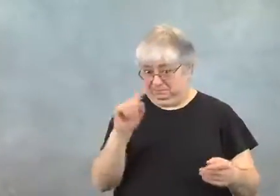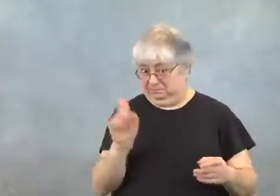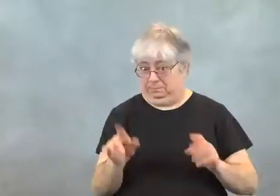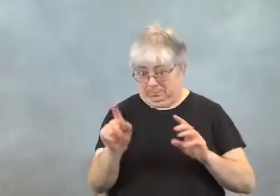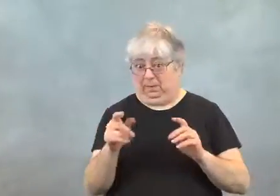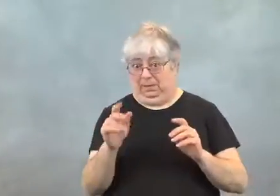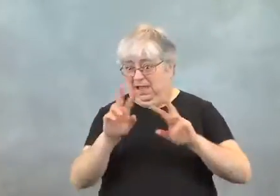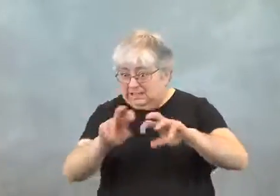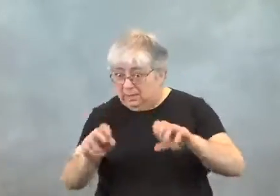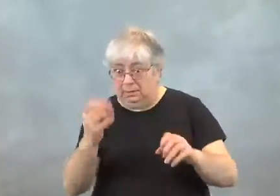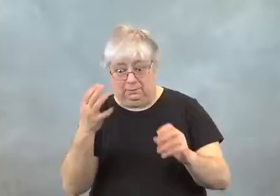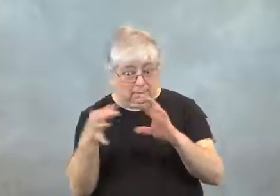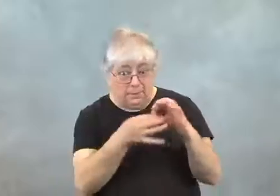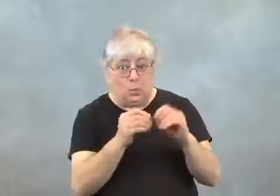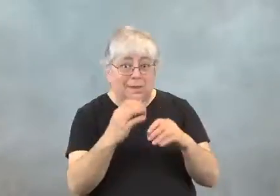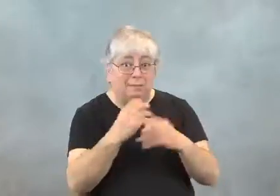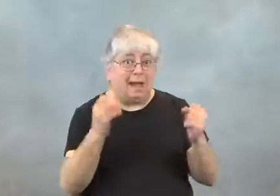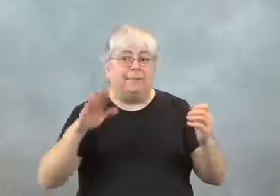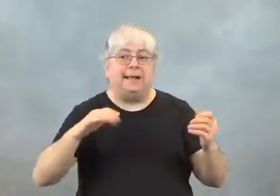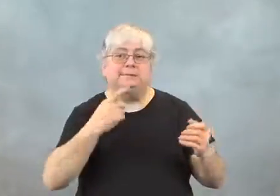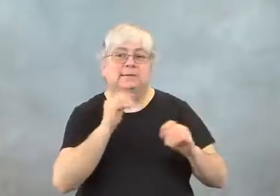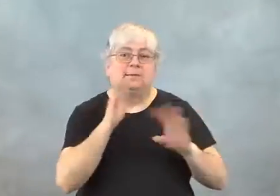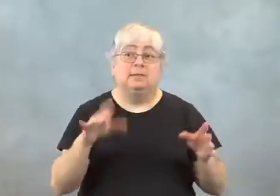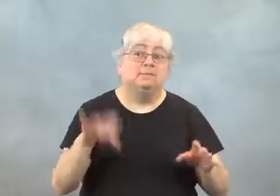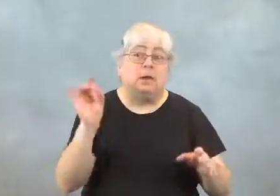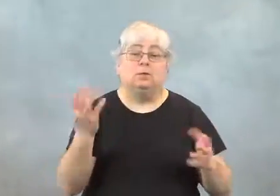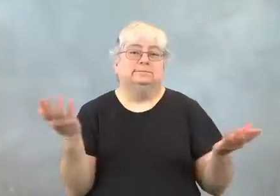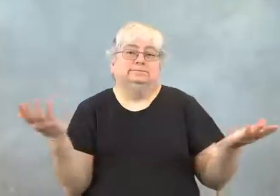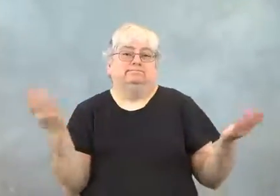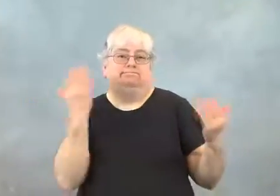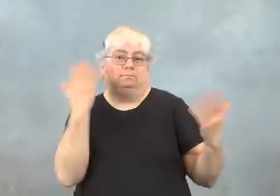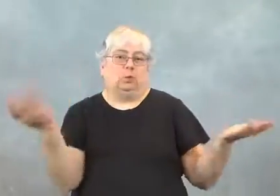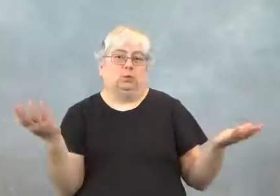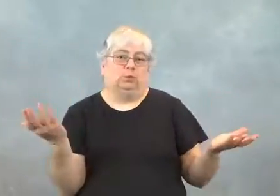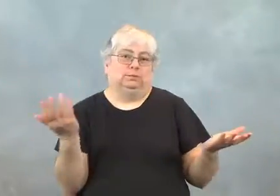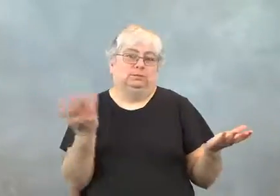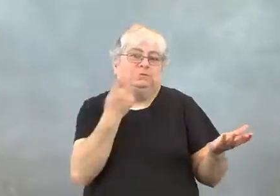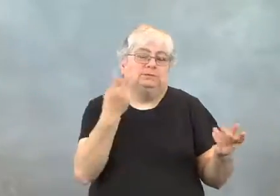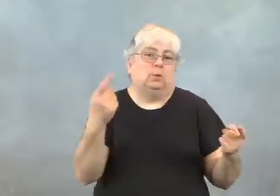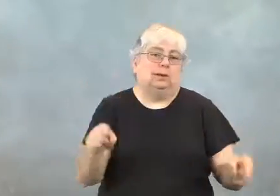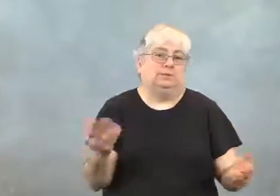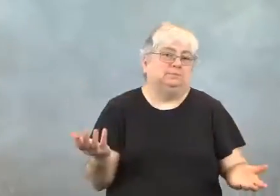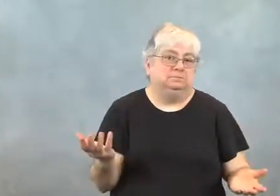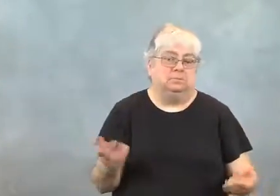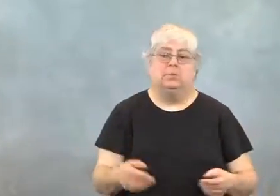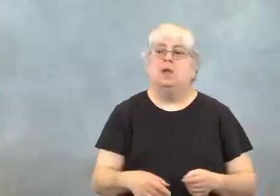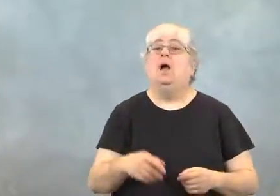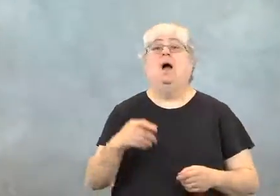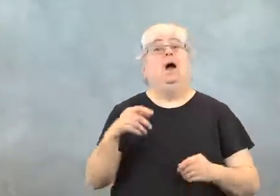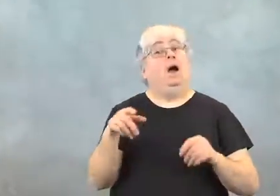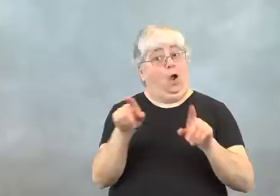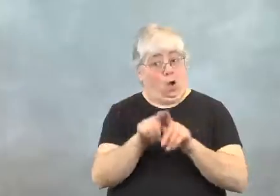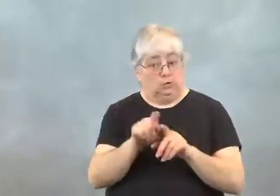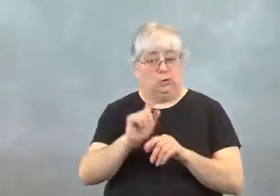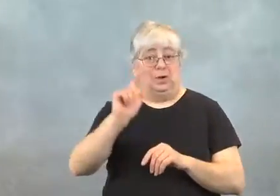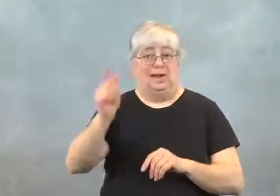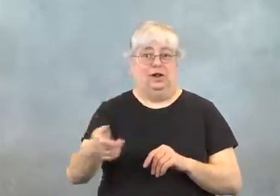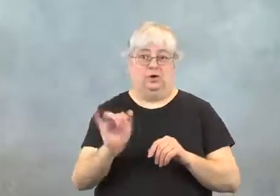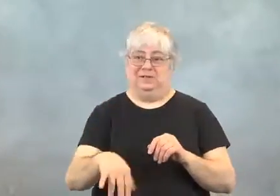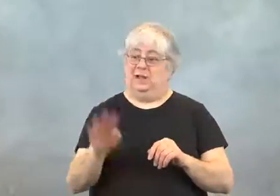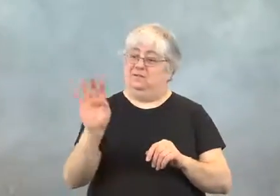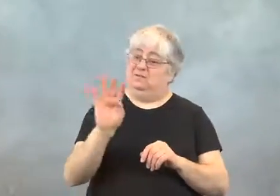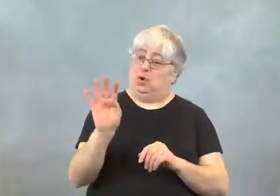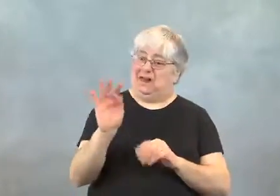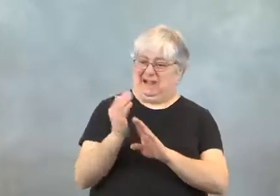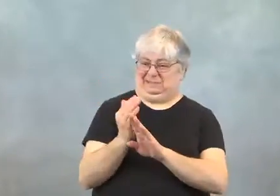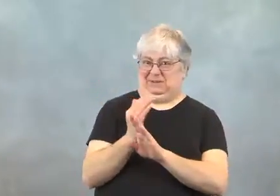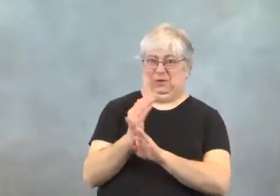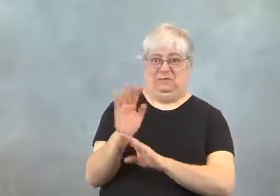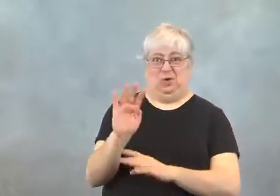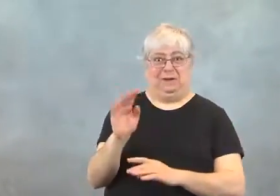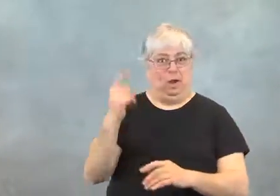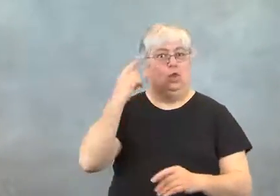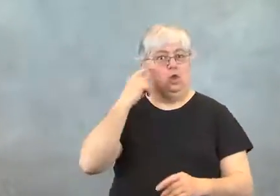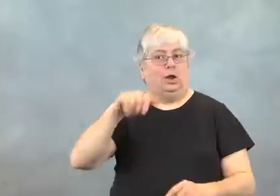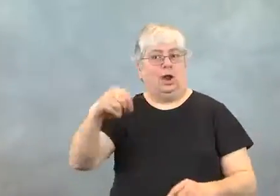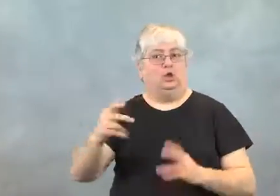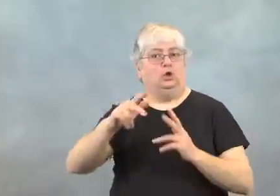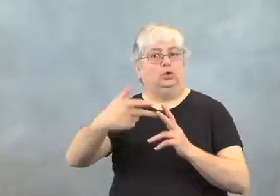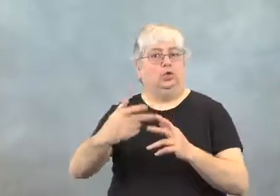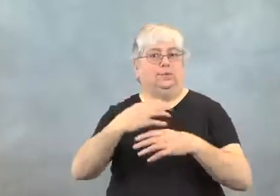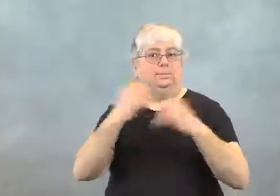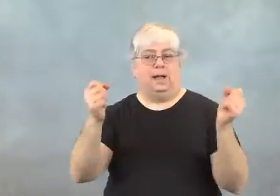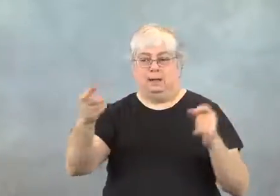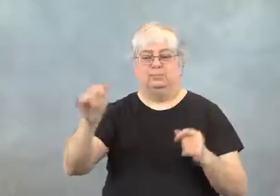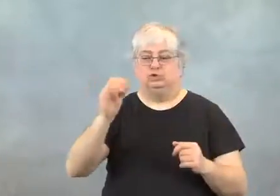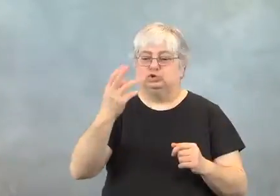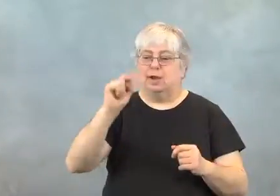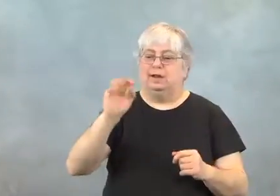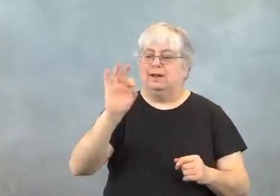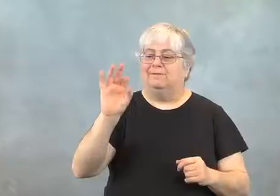There is no information about what, if anything, has been found.